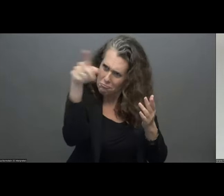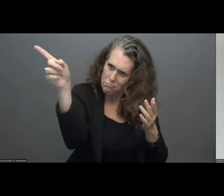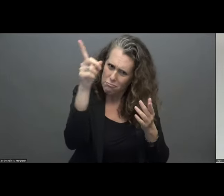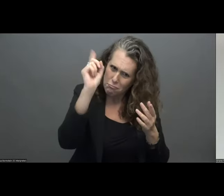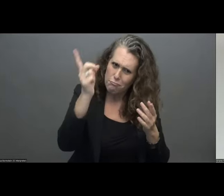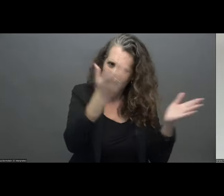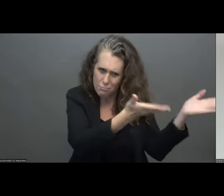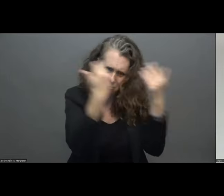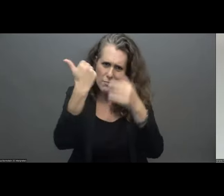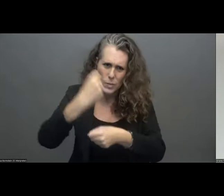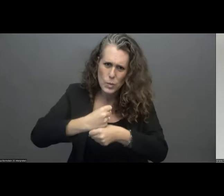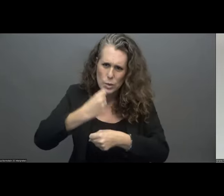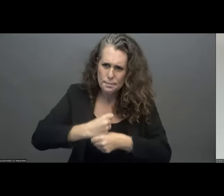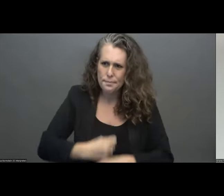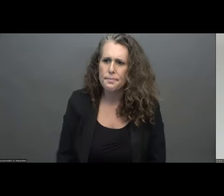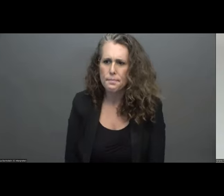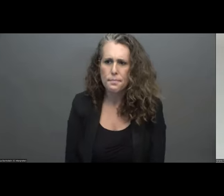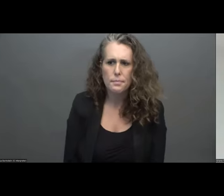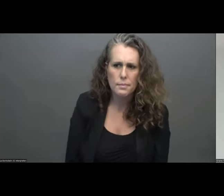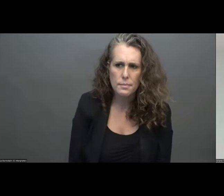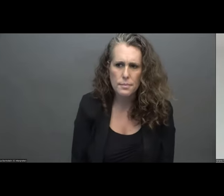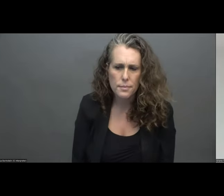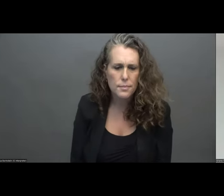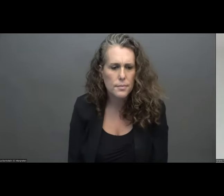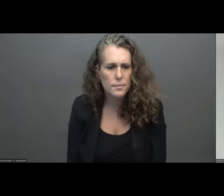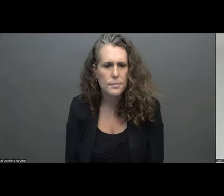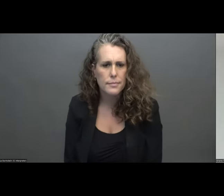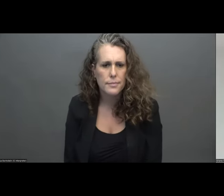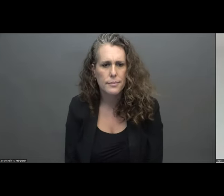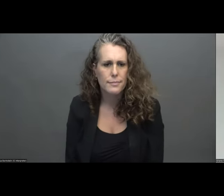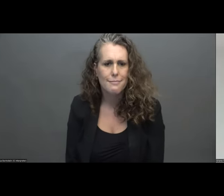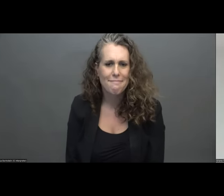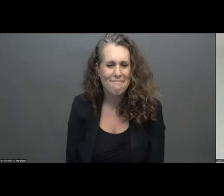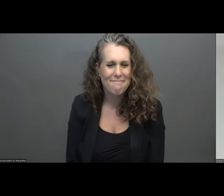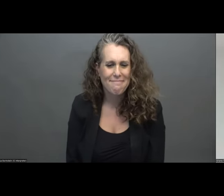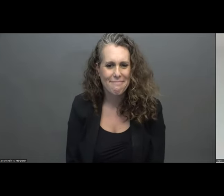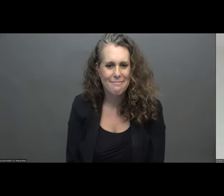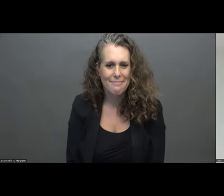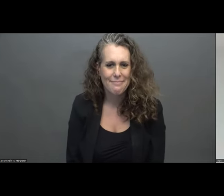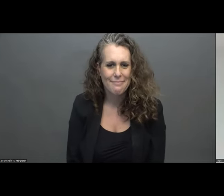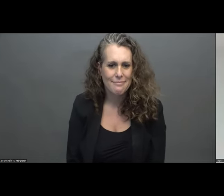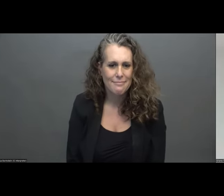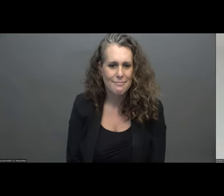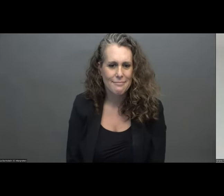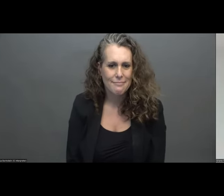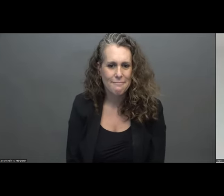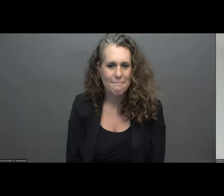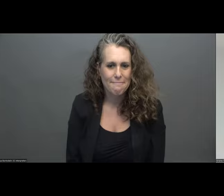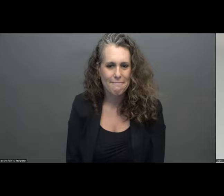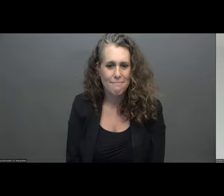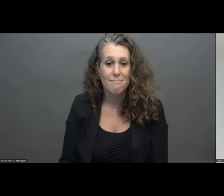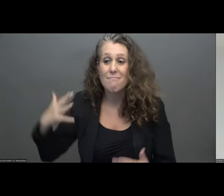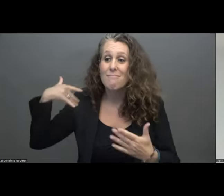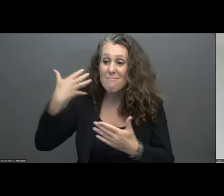it less true professional the person 16:11:39 on the carpet.